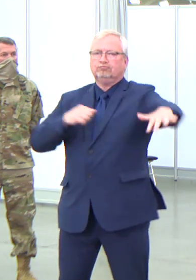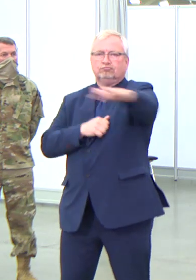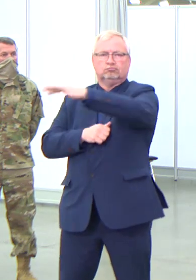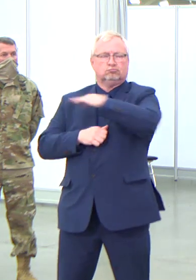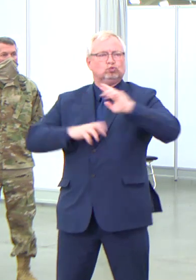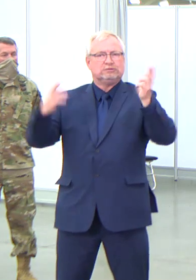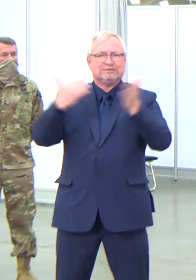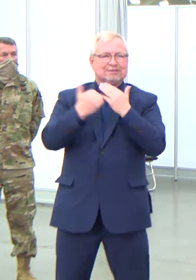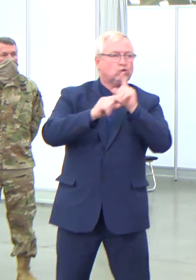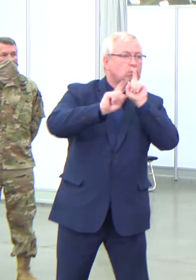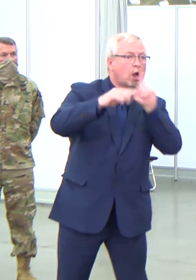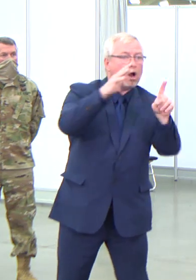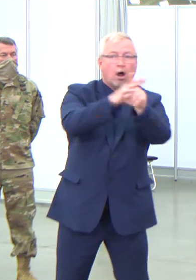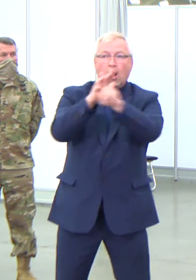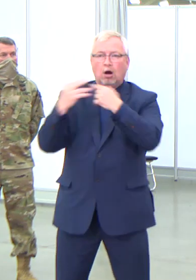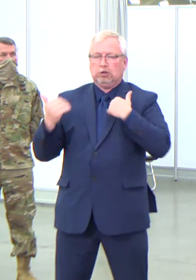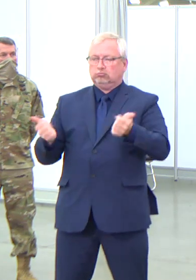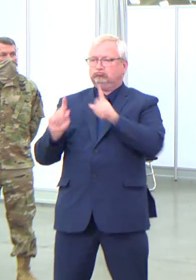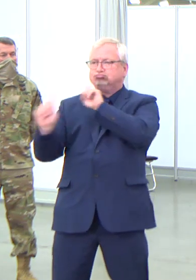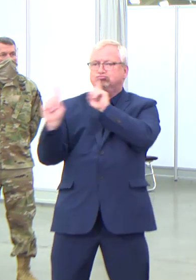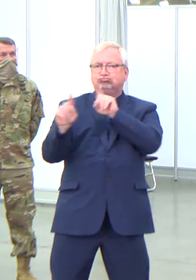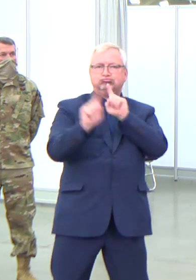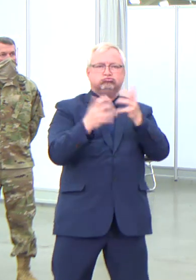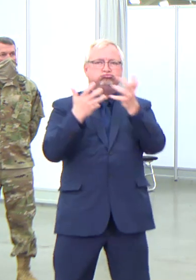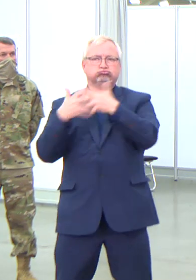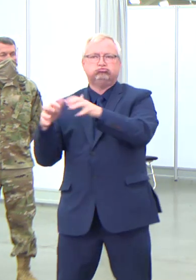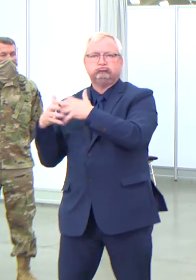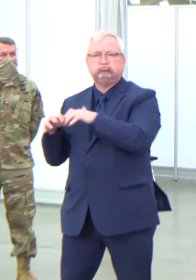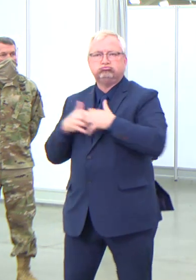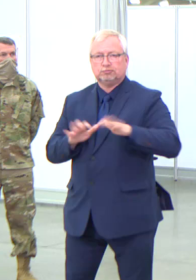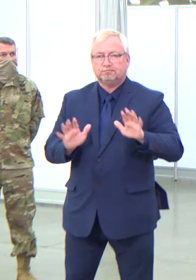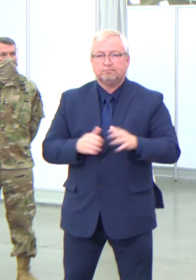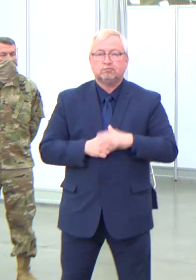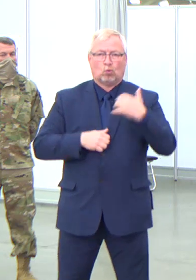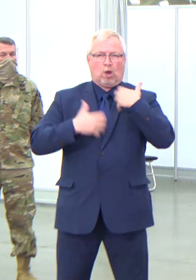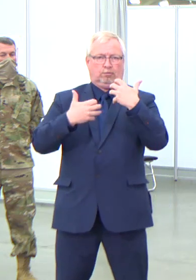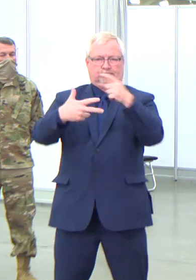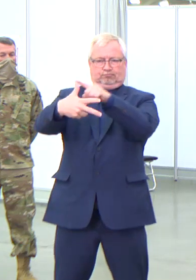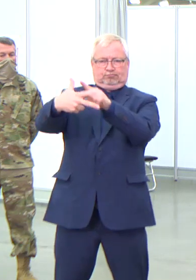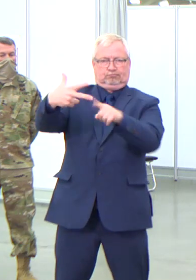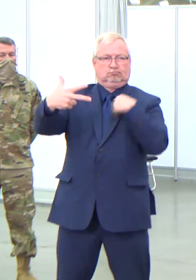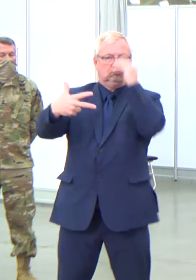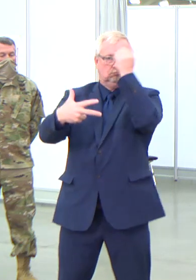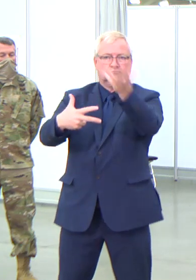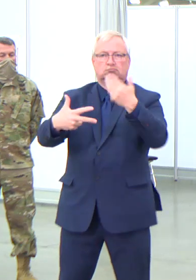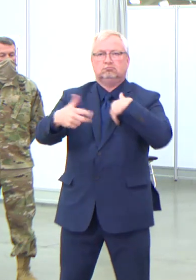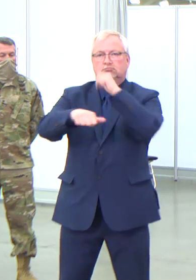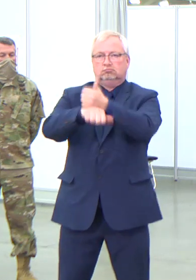system, responds optimally to this event and to this crisis. Three specific things we're putting in place. One of them is building surge